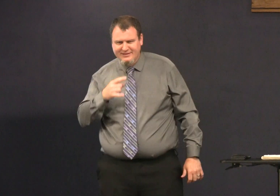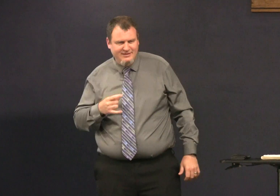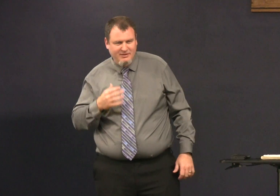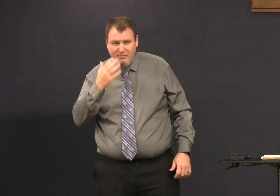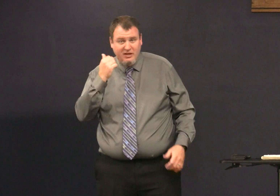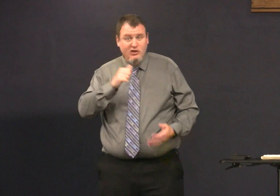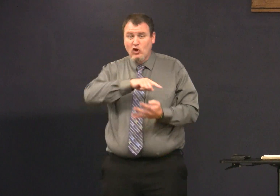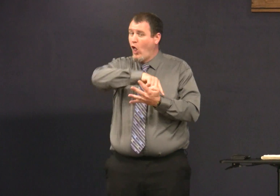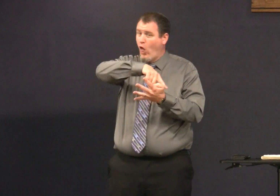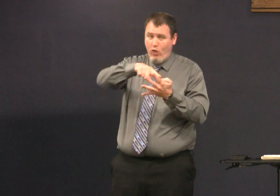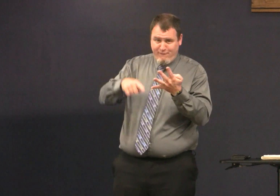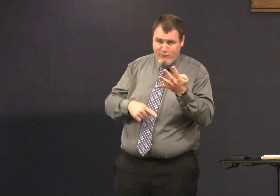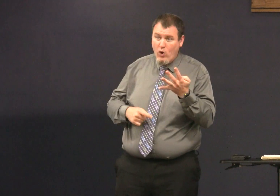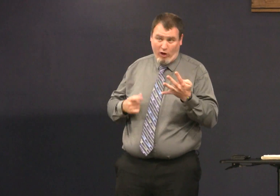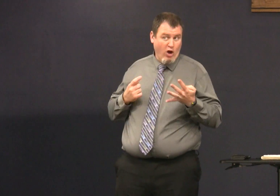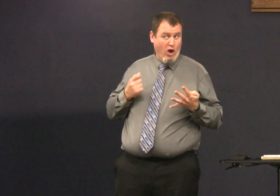my best and favorite game play with the kids